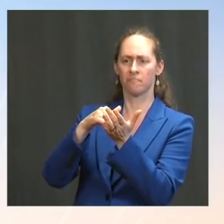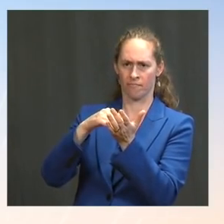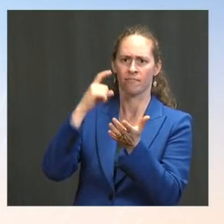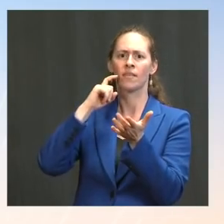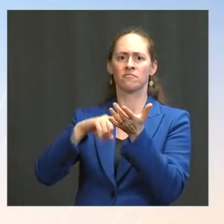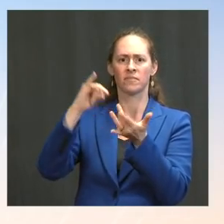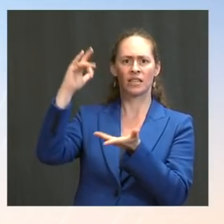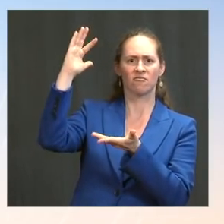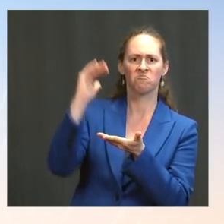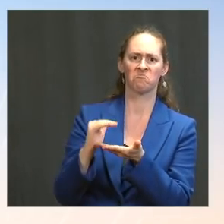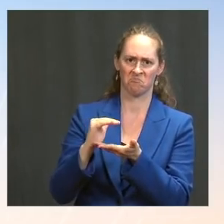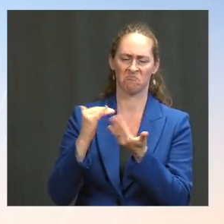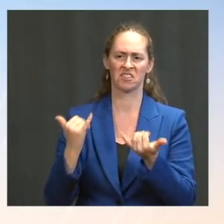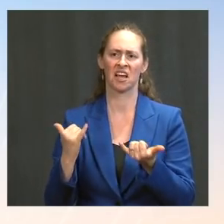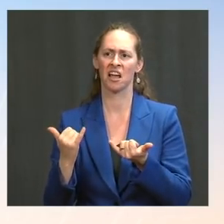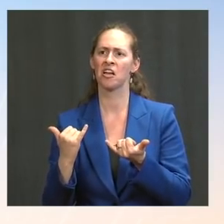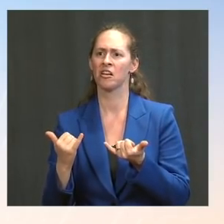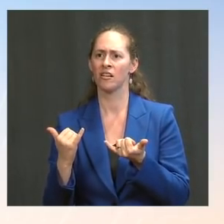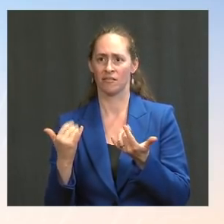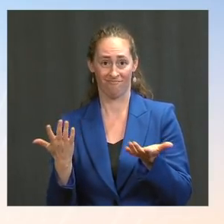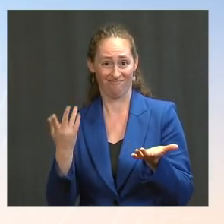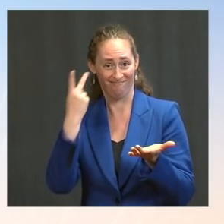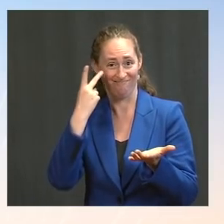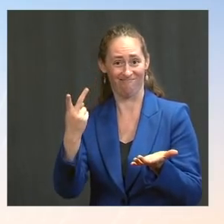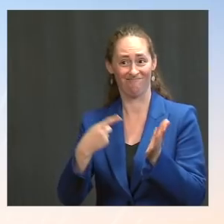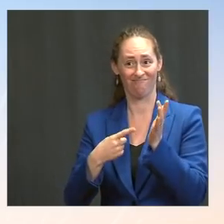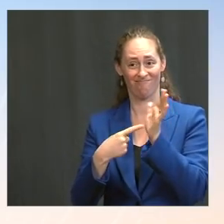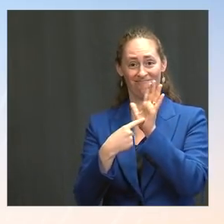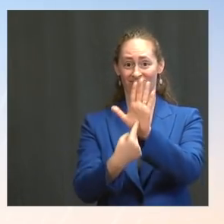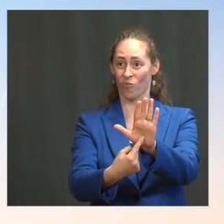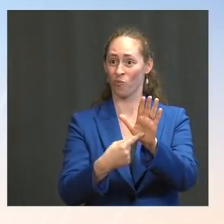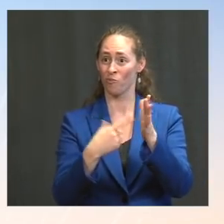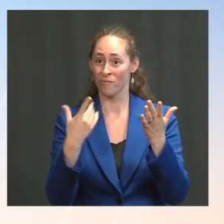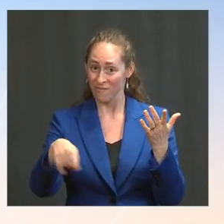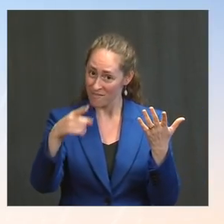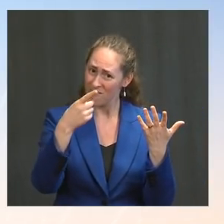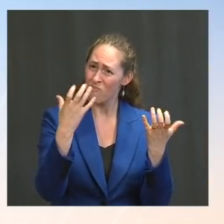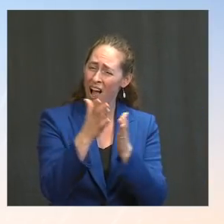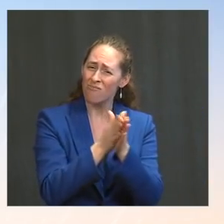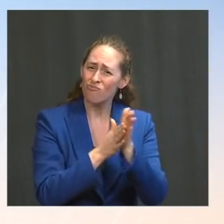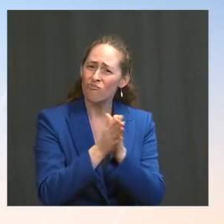Again, a sign that those who are wanting to work more are having an opportunity to do so.